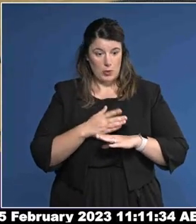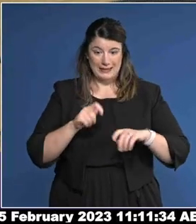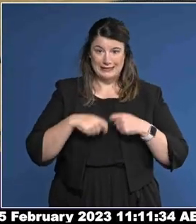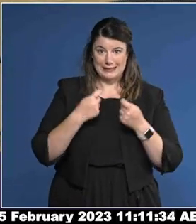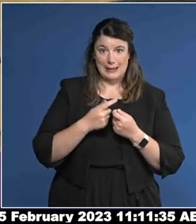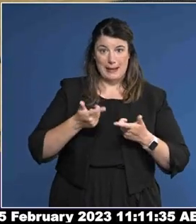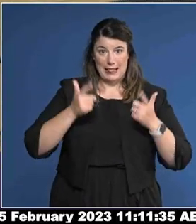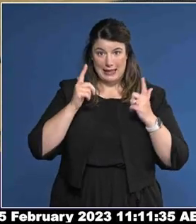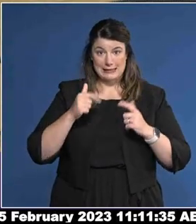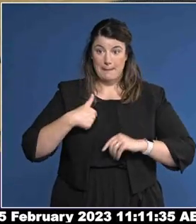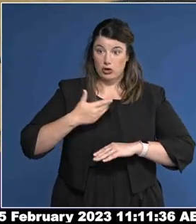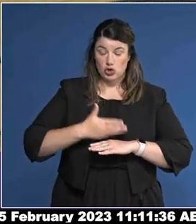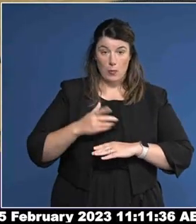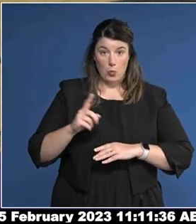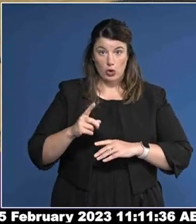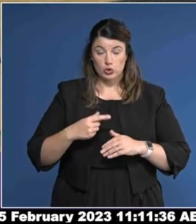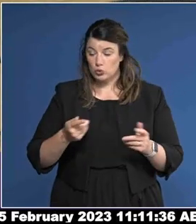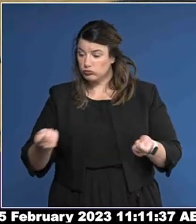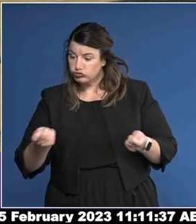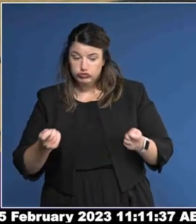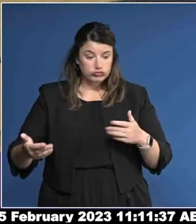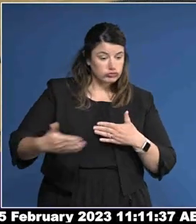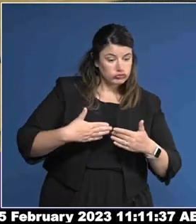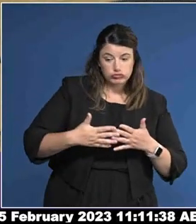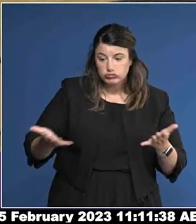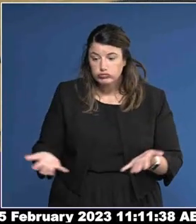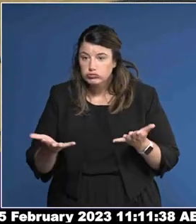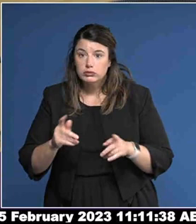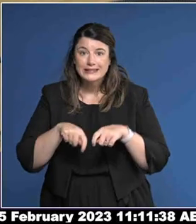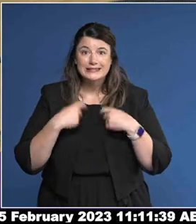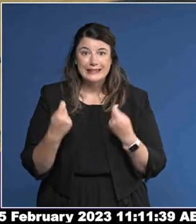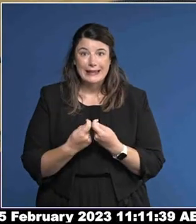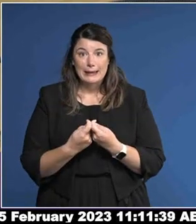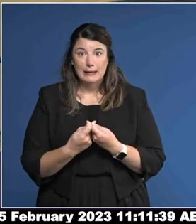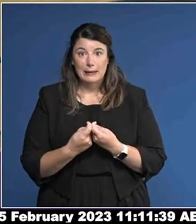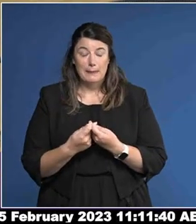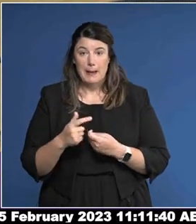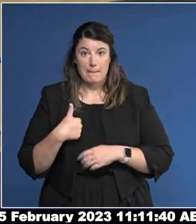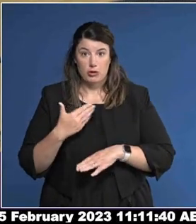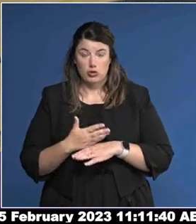That's what the job is, but we are stuck behind computer screens. We aren't able to catch our staff.